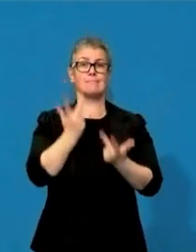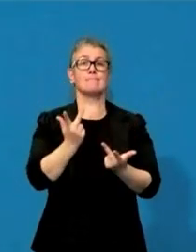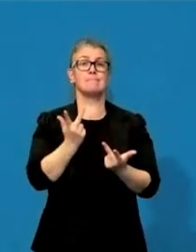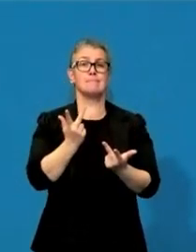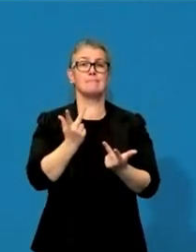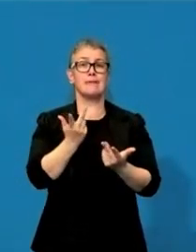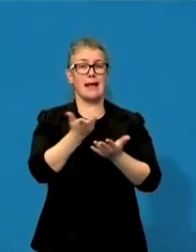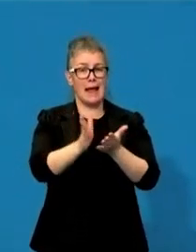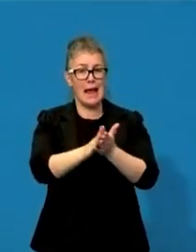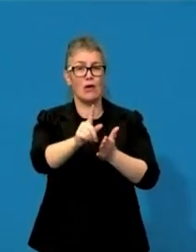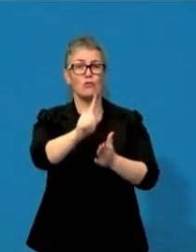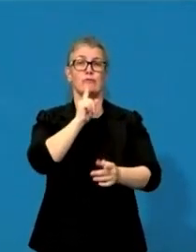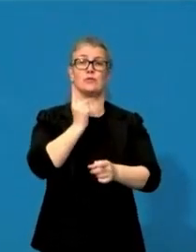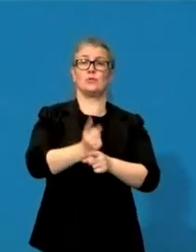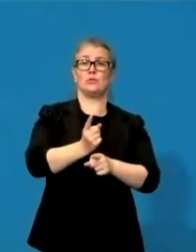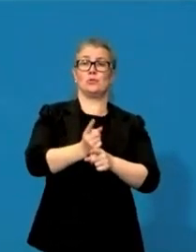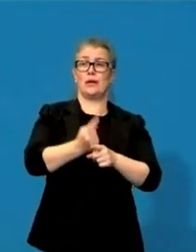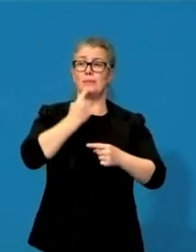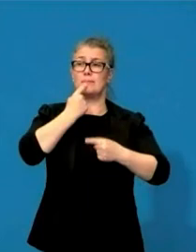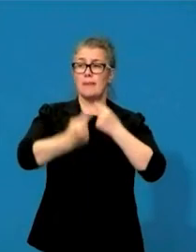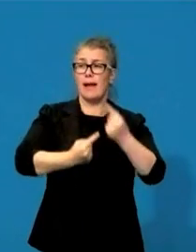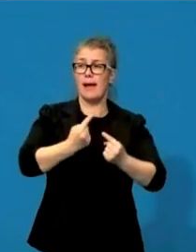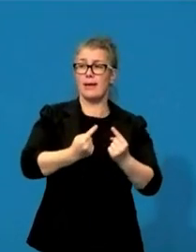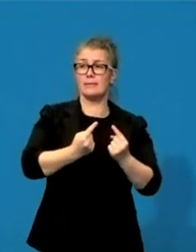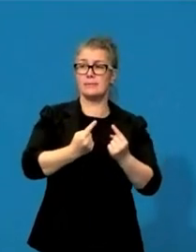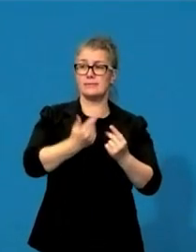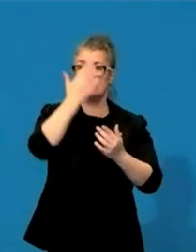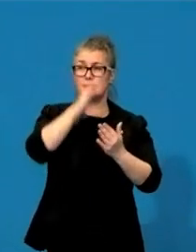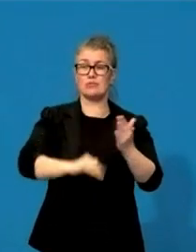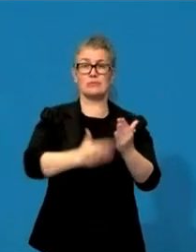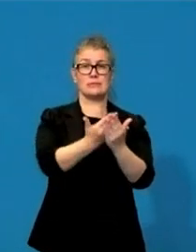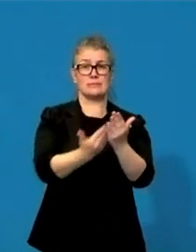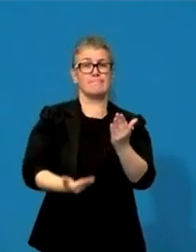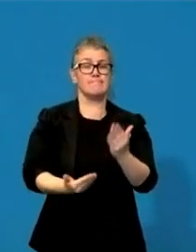which you have explained the experiences that you have had and that Ronita has had.